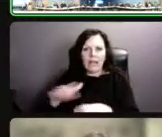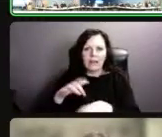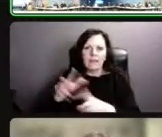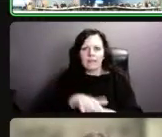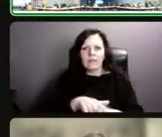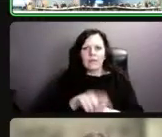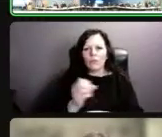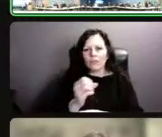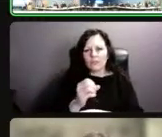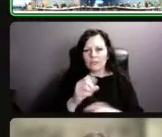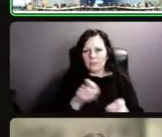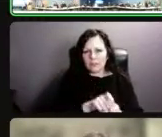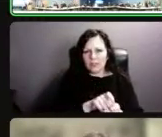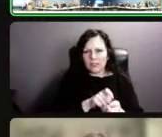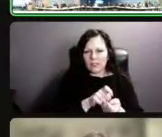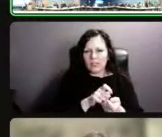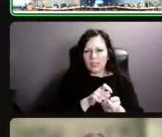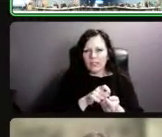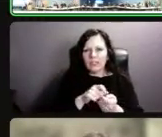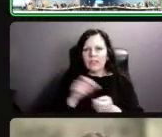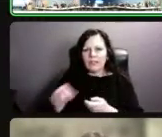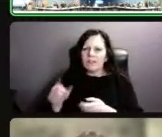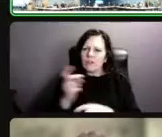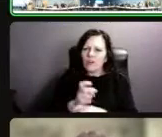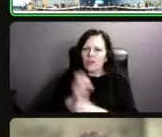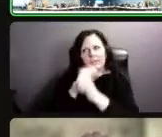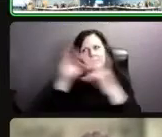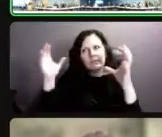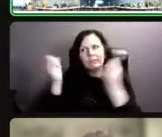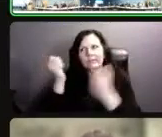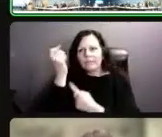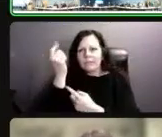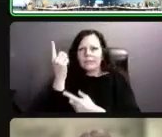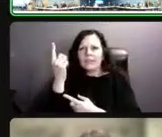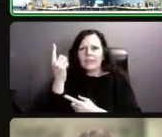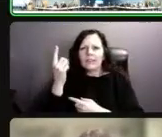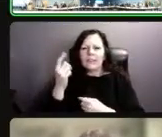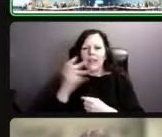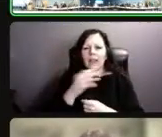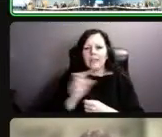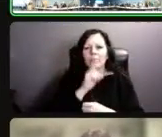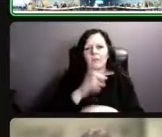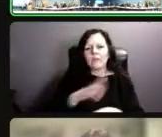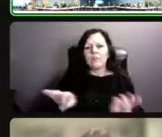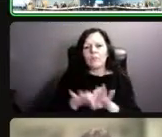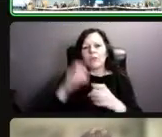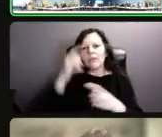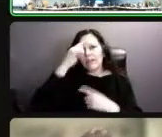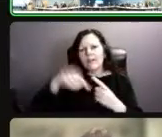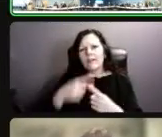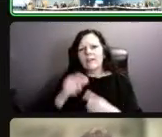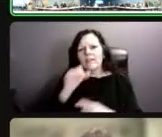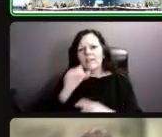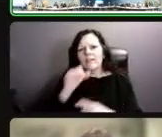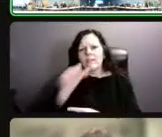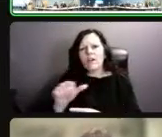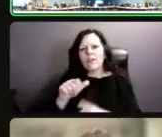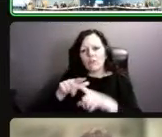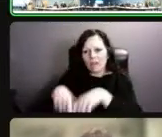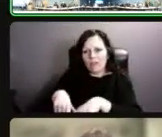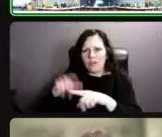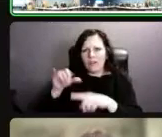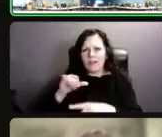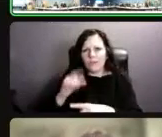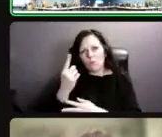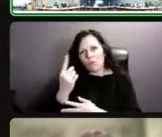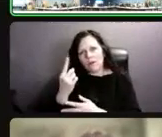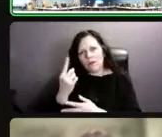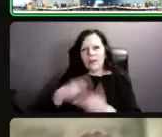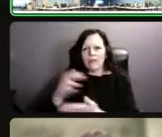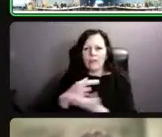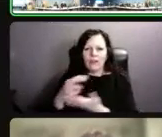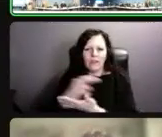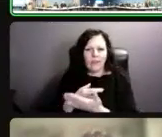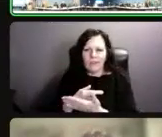LIMITATIONS THAT ARE IN OREGON